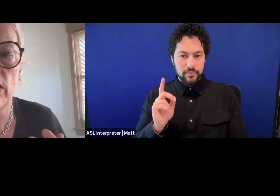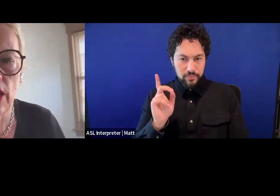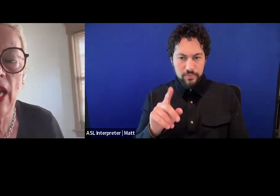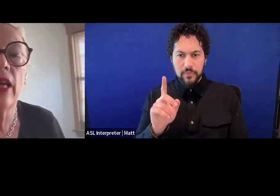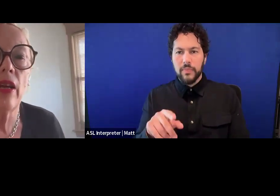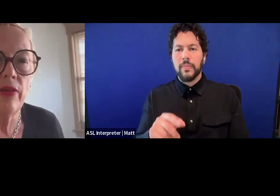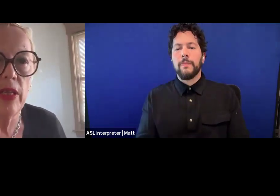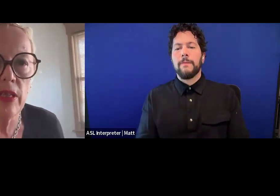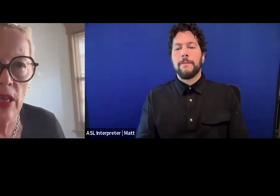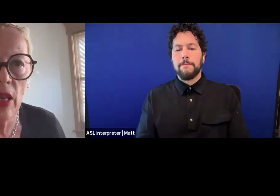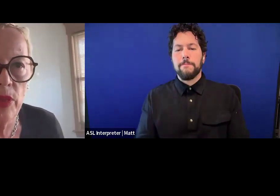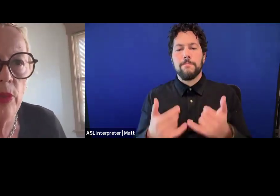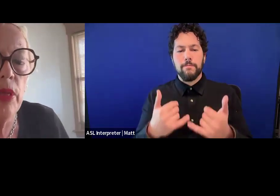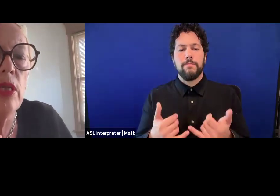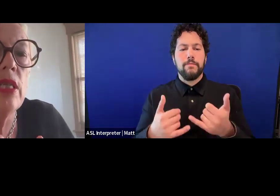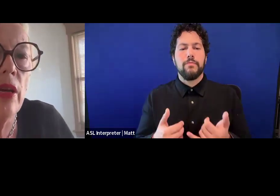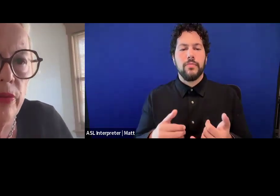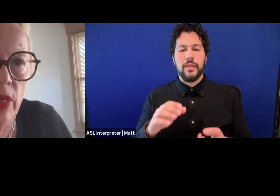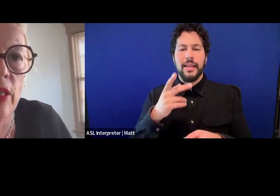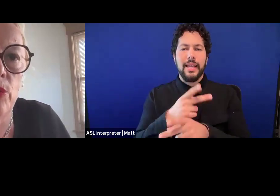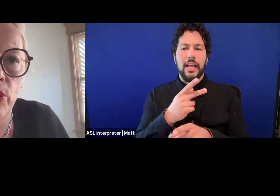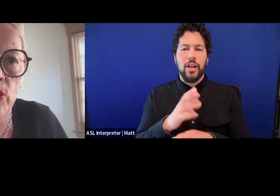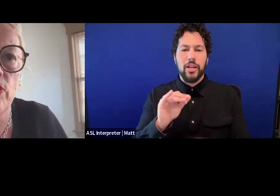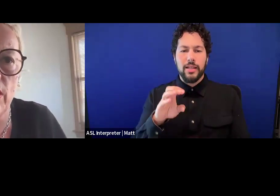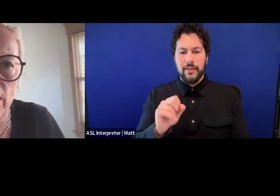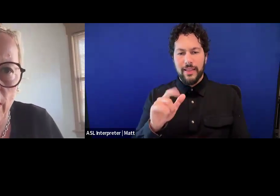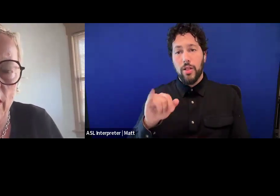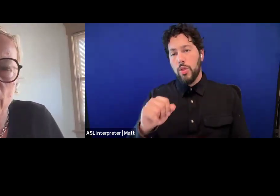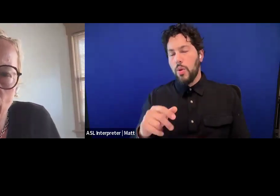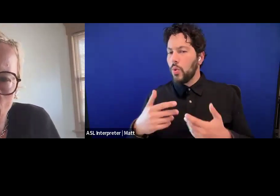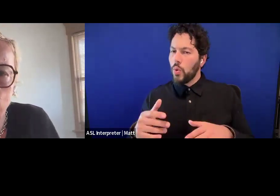care cafes that Lois has been deftly and beautifully